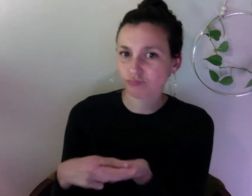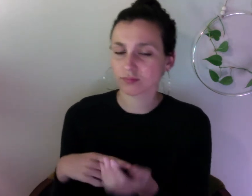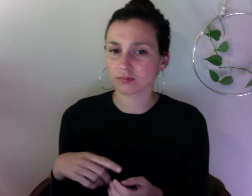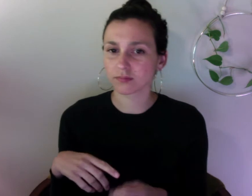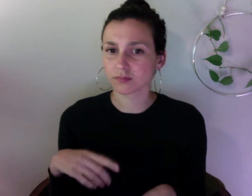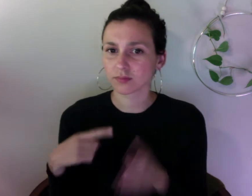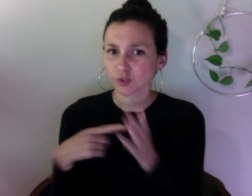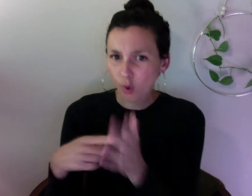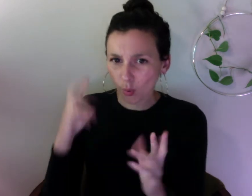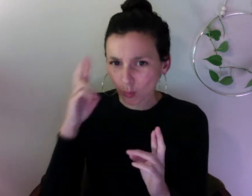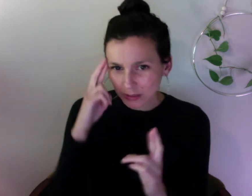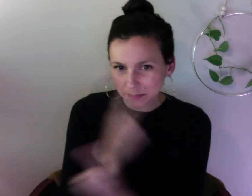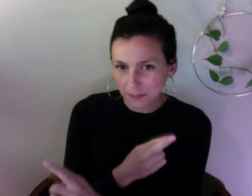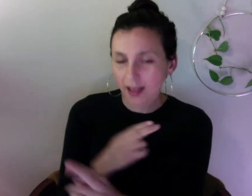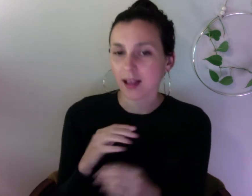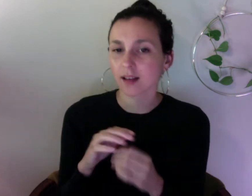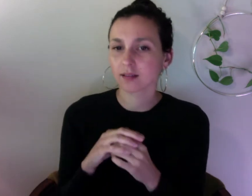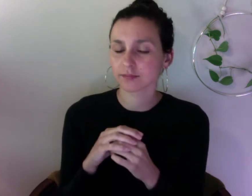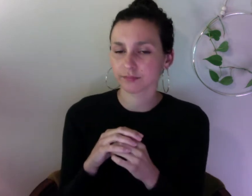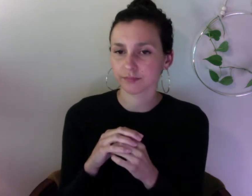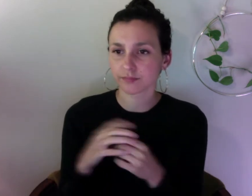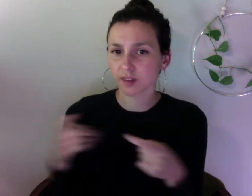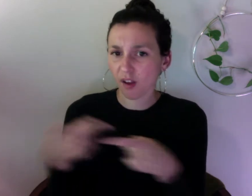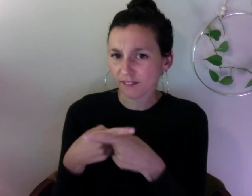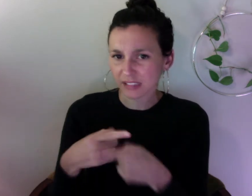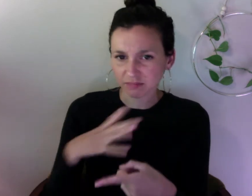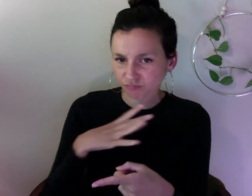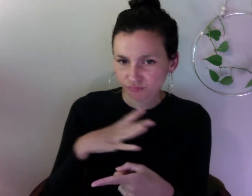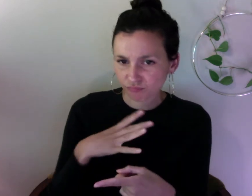show respect, can handle conflicts,